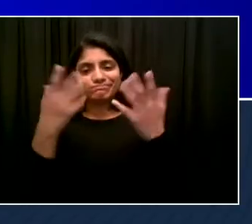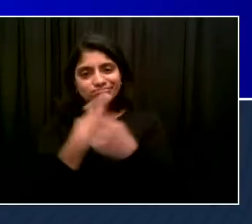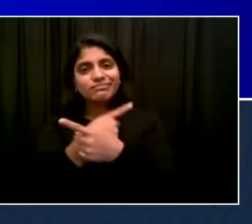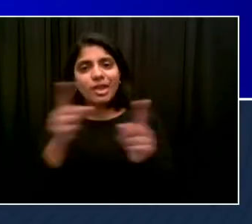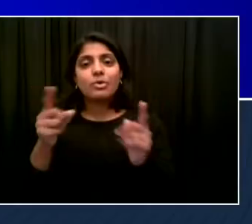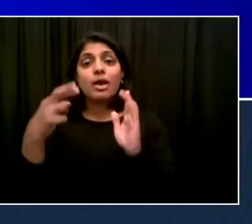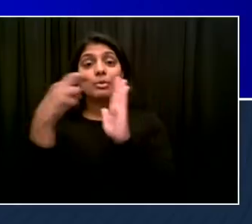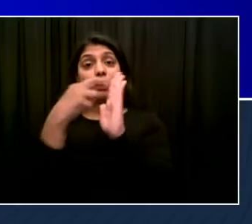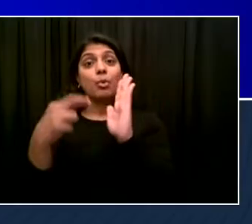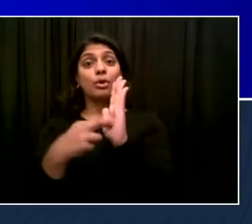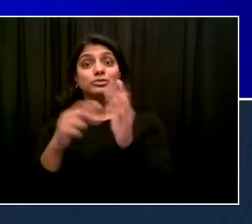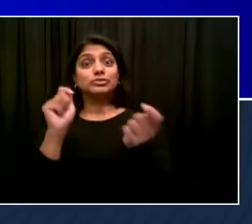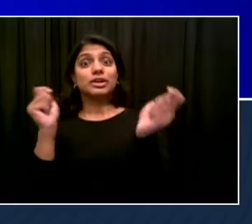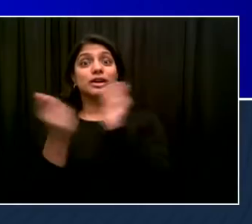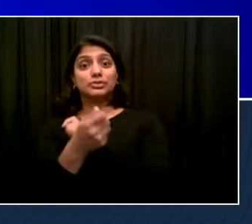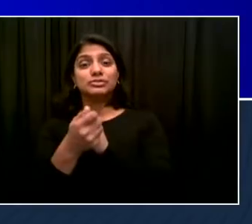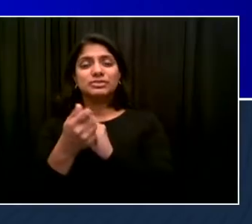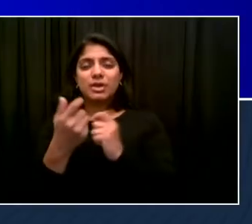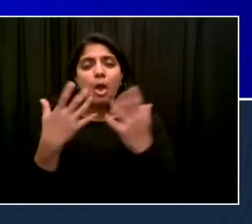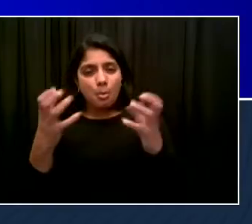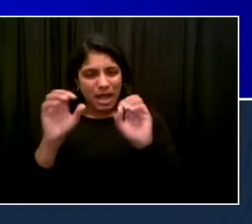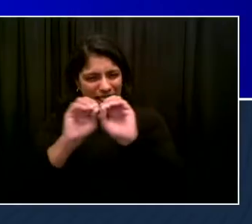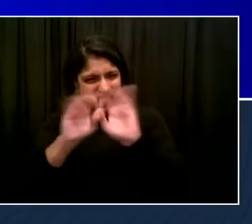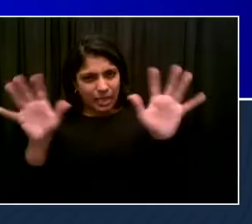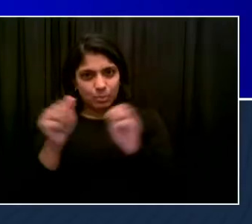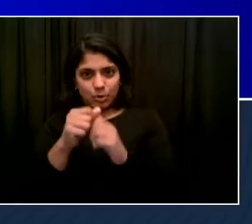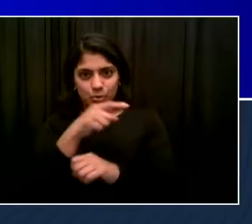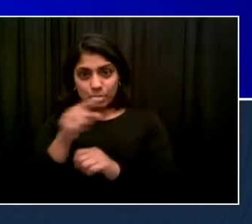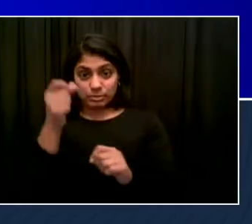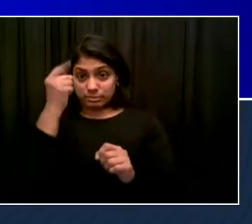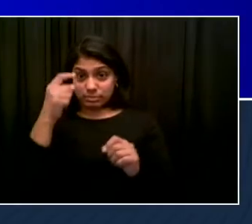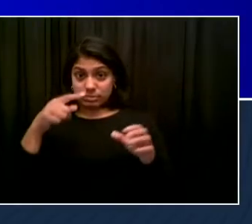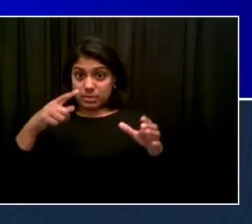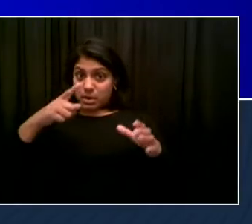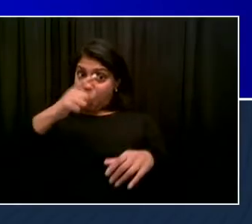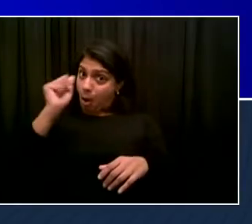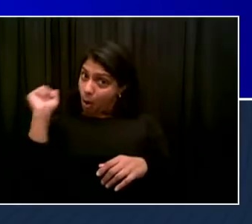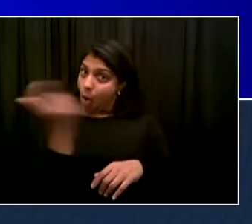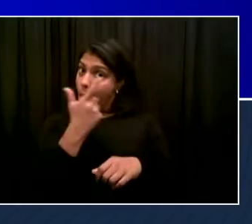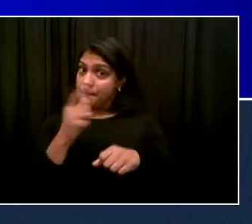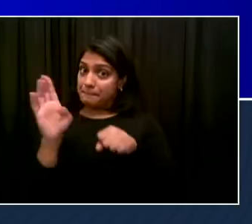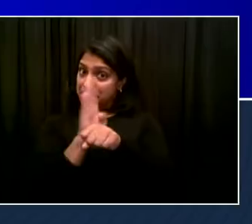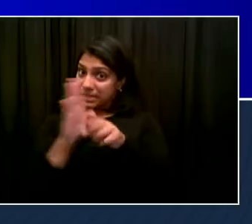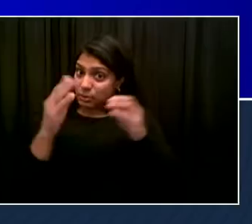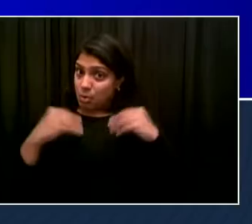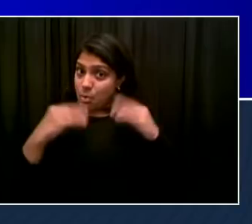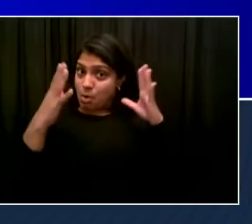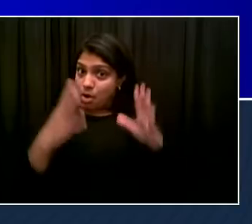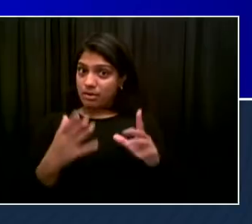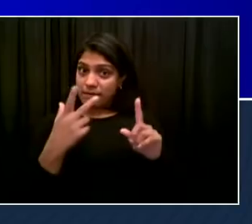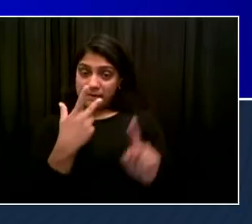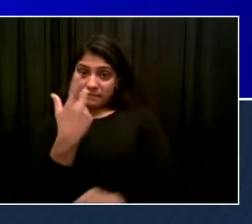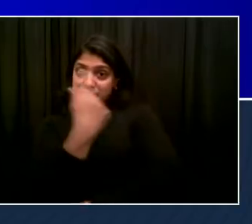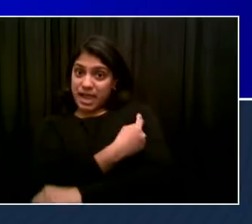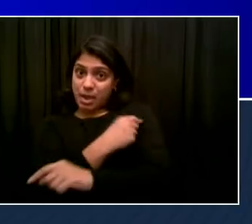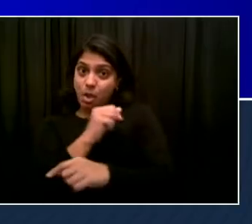STRAIGHTFORWARD, CLEAR LANGUAGE, HELPING BUSINESSES TO KNOW EXACTLY HOW